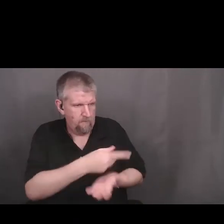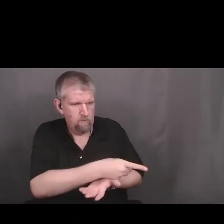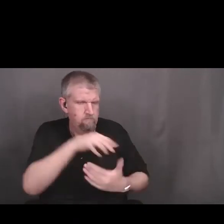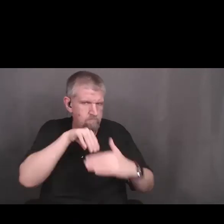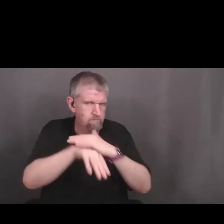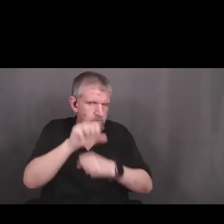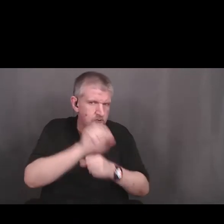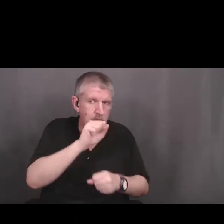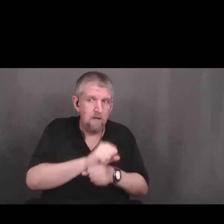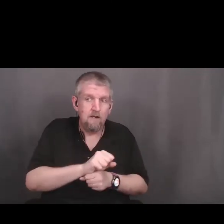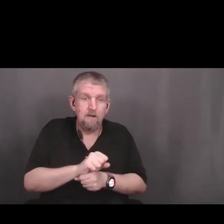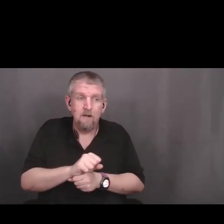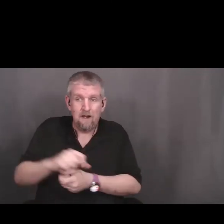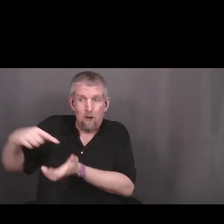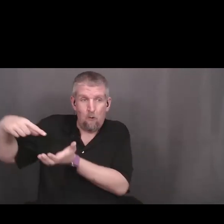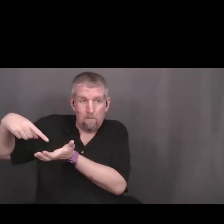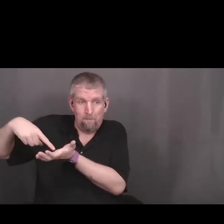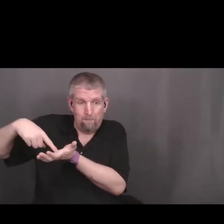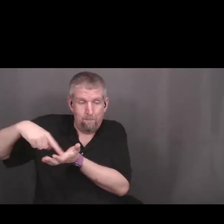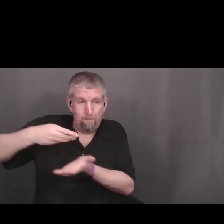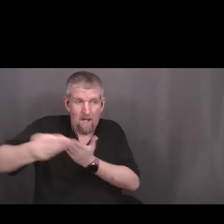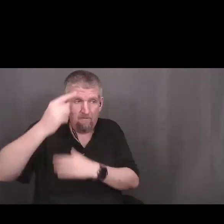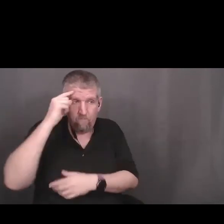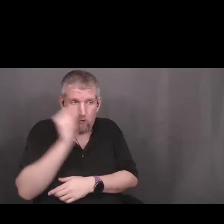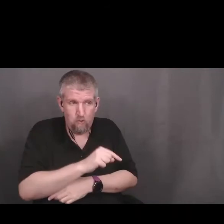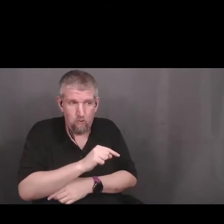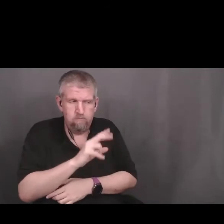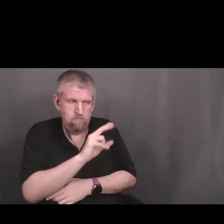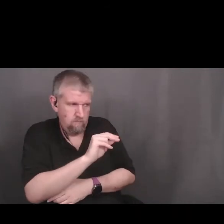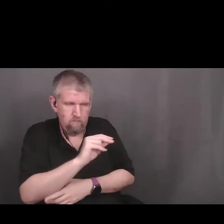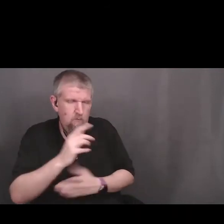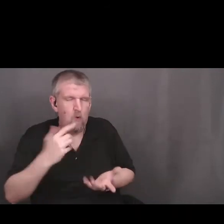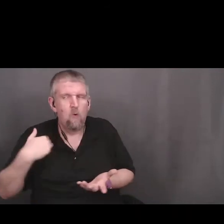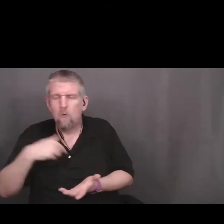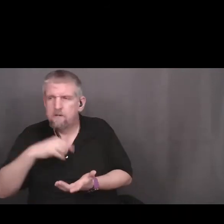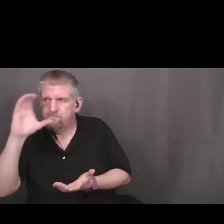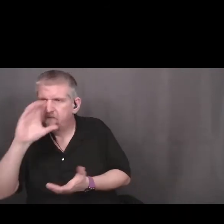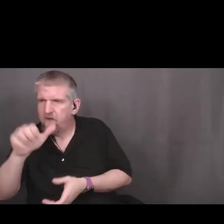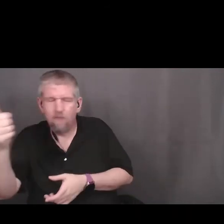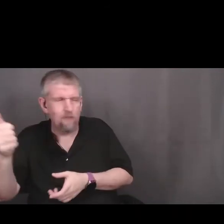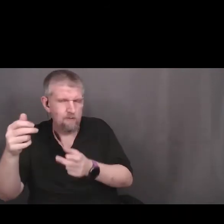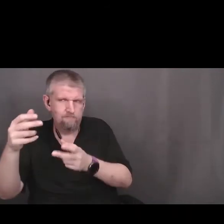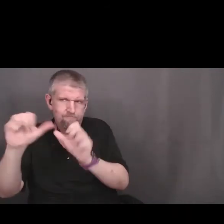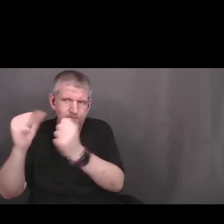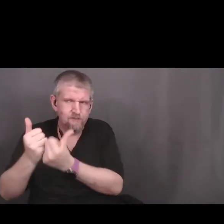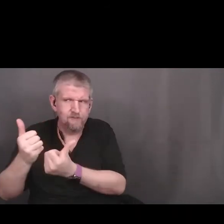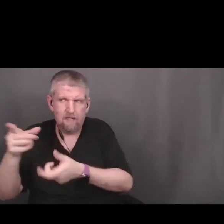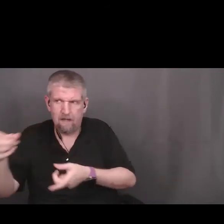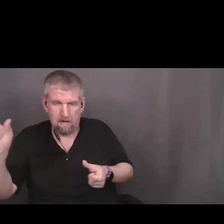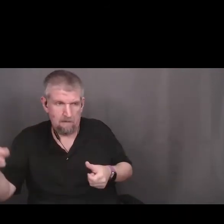although we do not pay for these for you, we can help find resources that can help you pay for them. Same with the vehicle modifications.